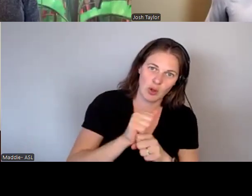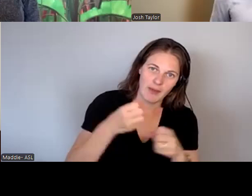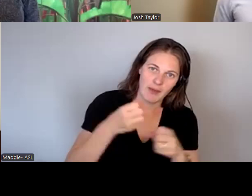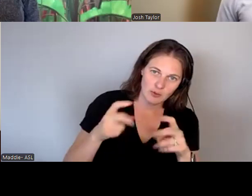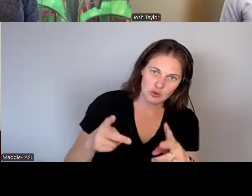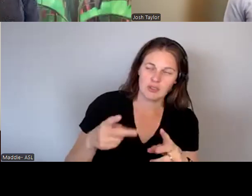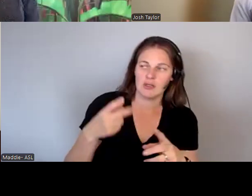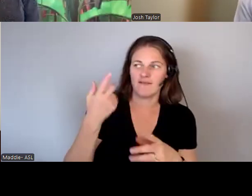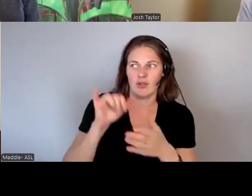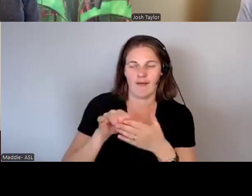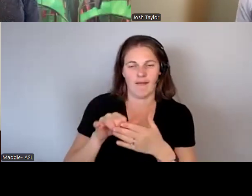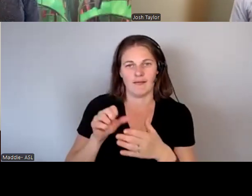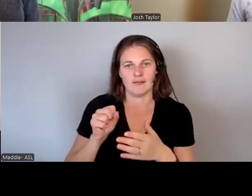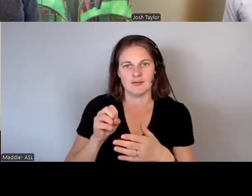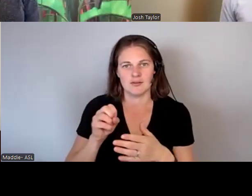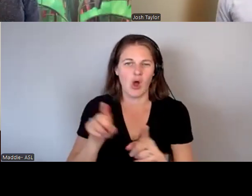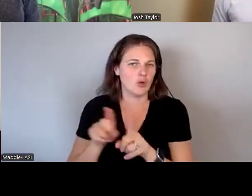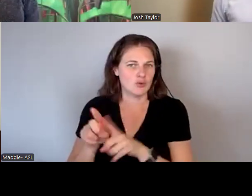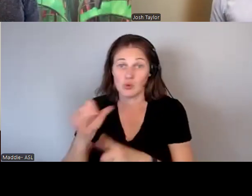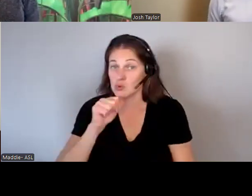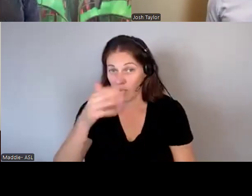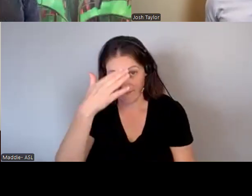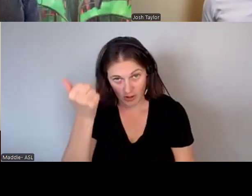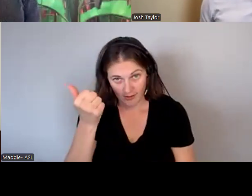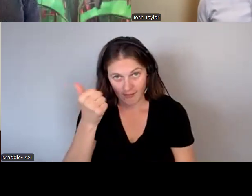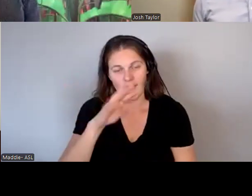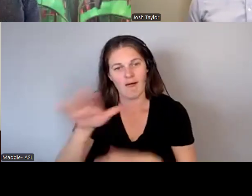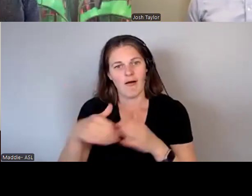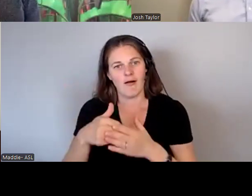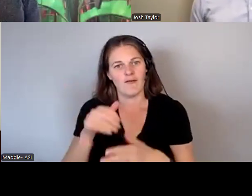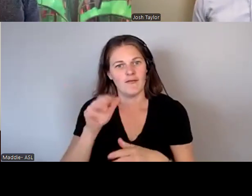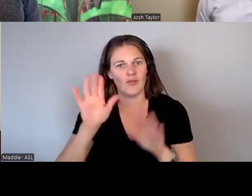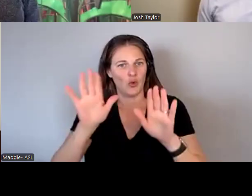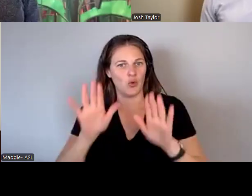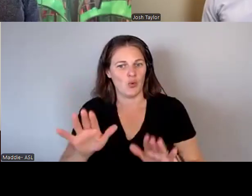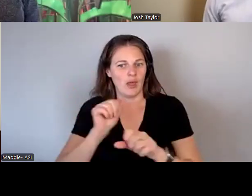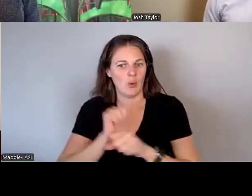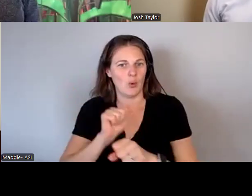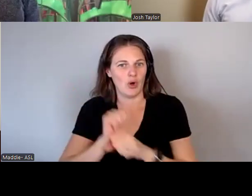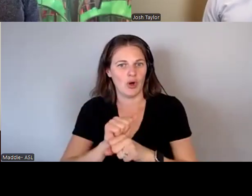So also don't forget all the great work you're doing already and just think about, like,